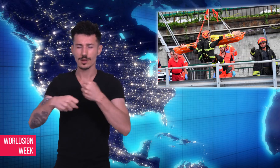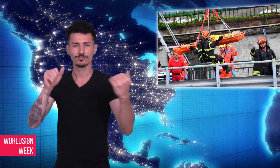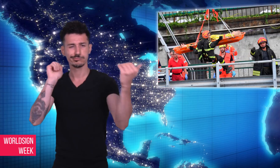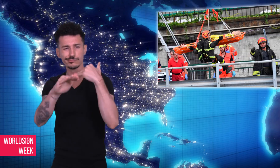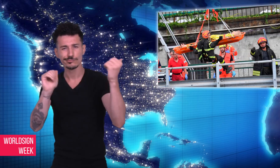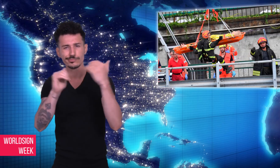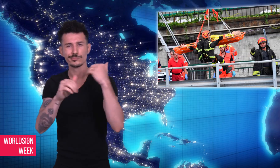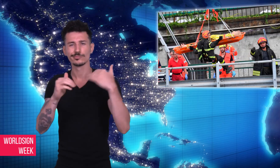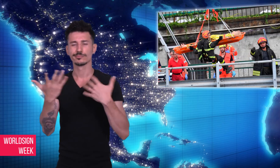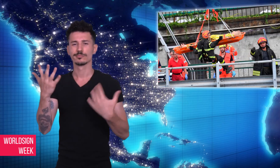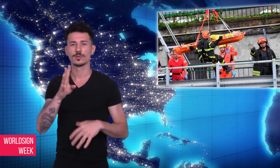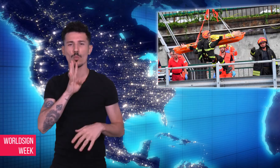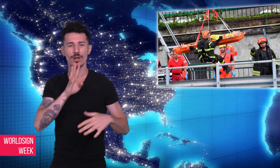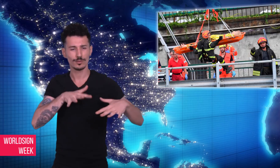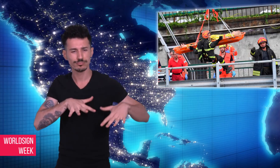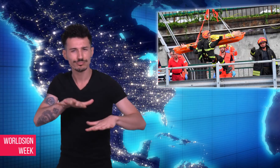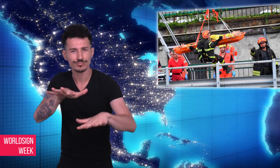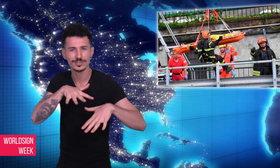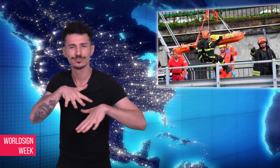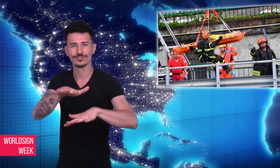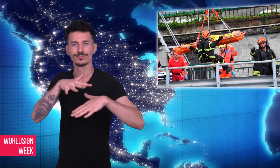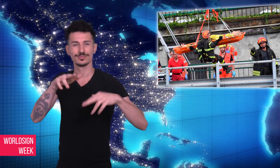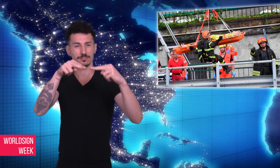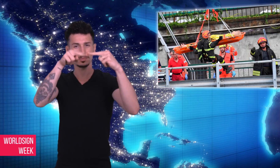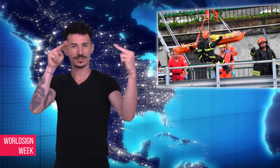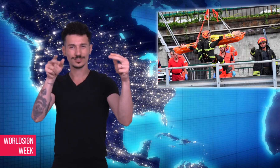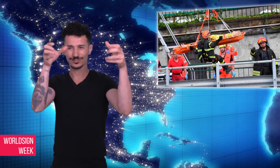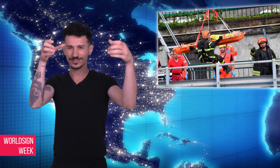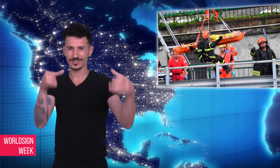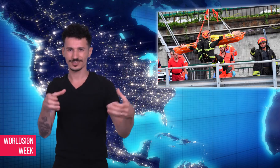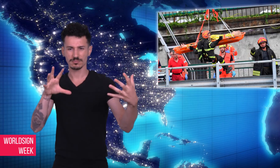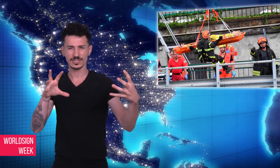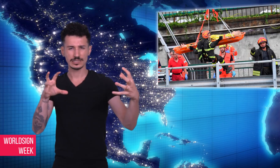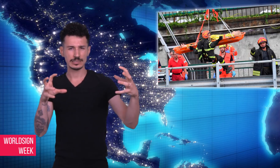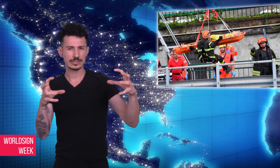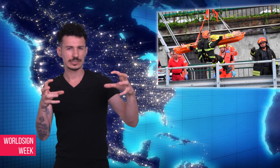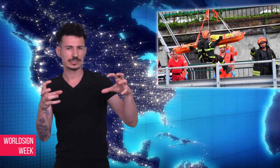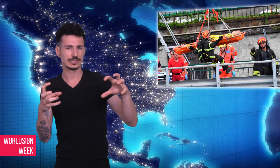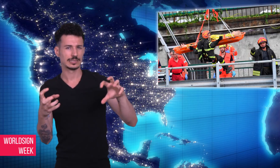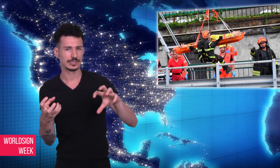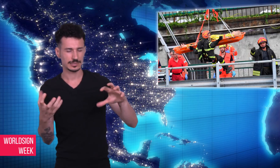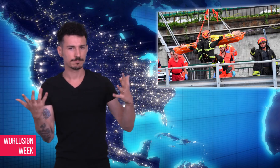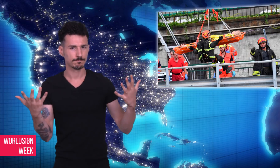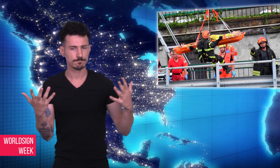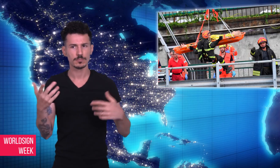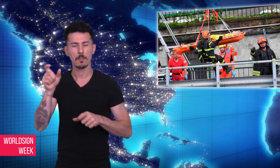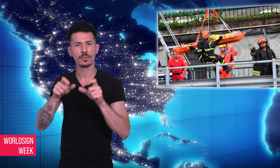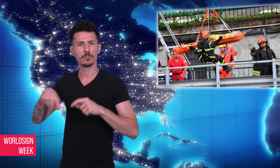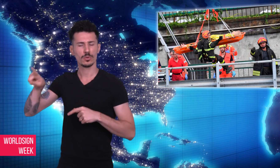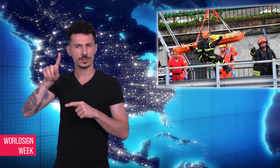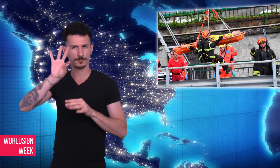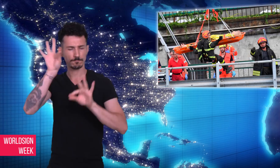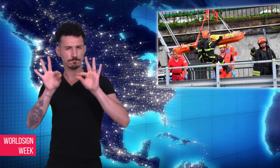observing visible rust, tear and wear on concrete in the debris some